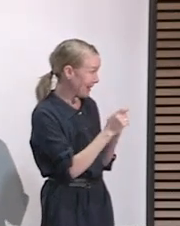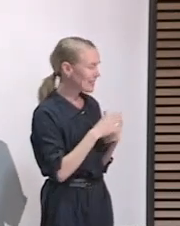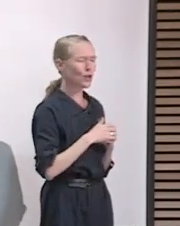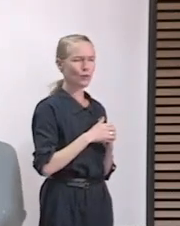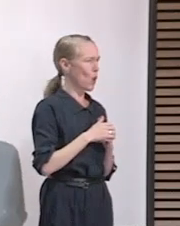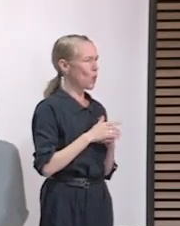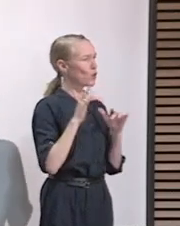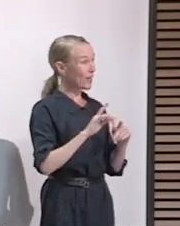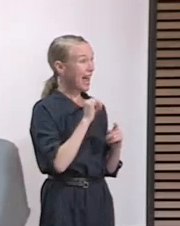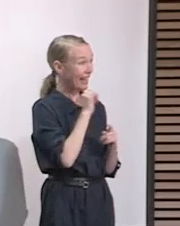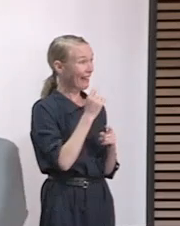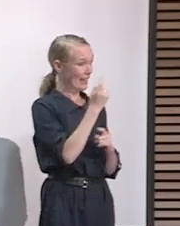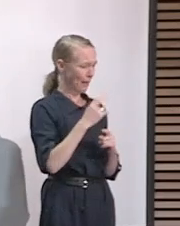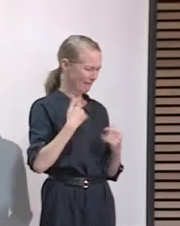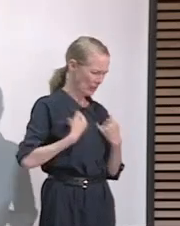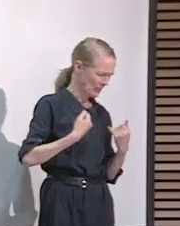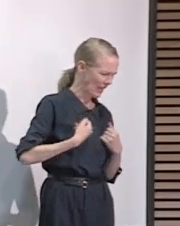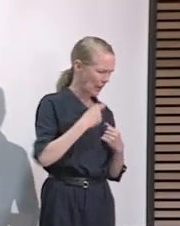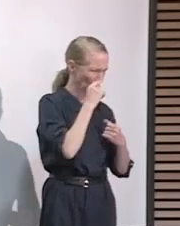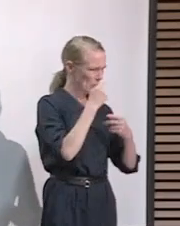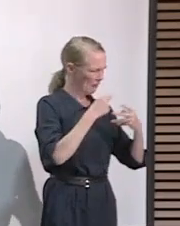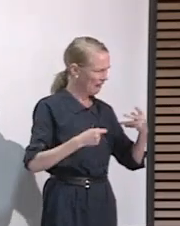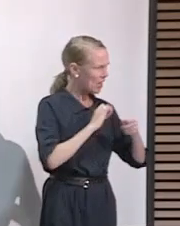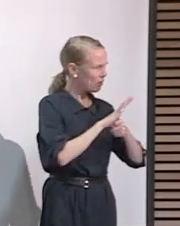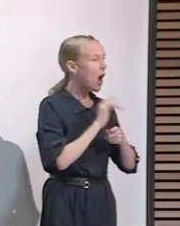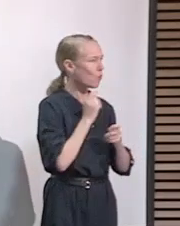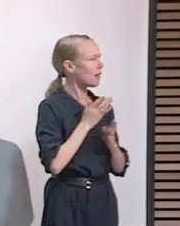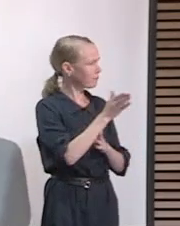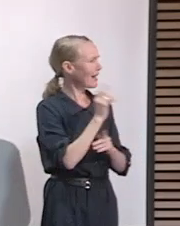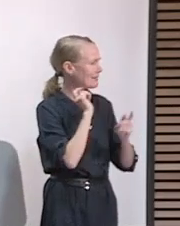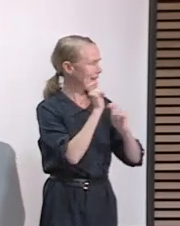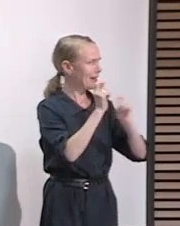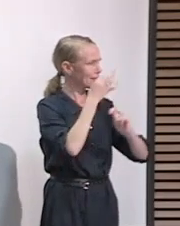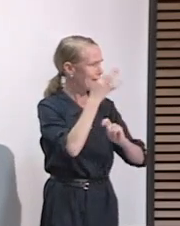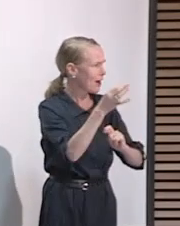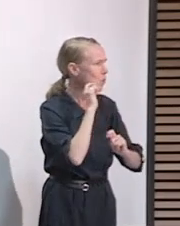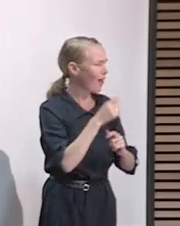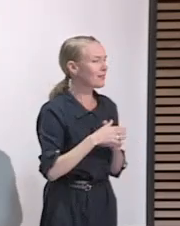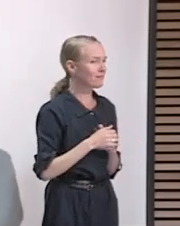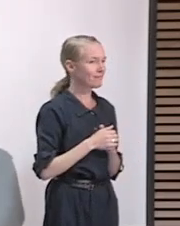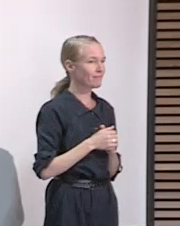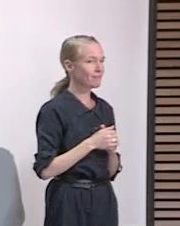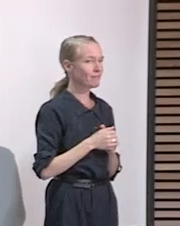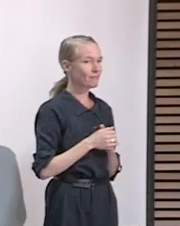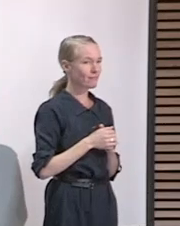talking in the last 72 hours or so. No test at this point,